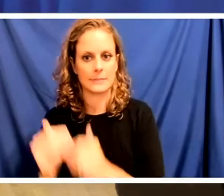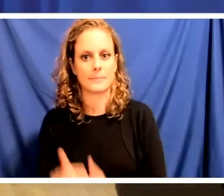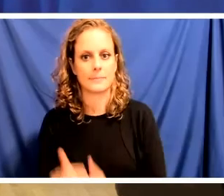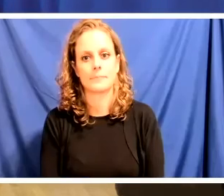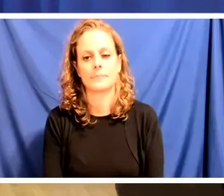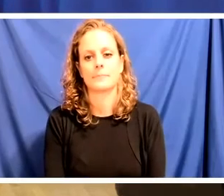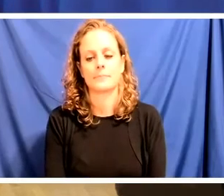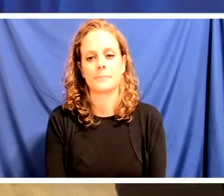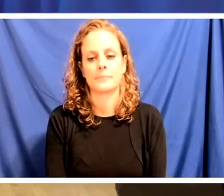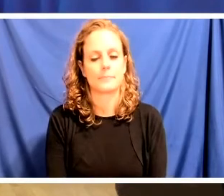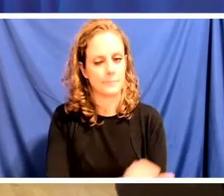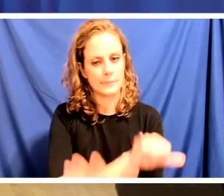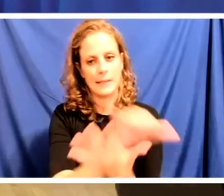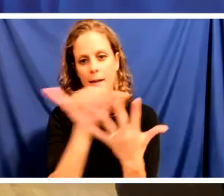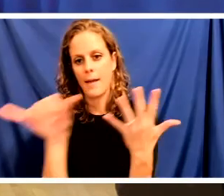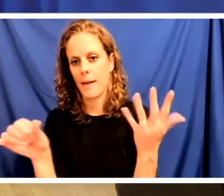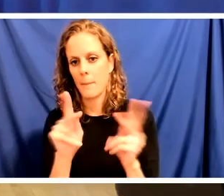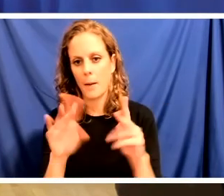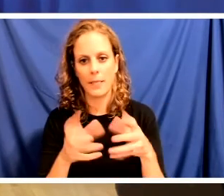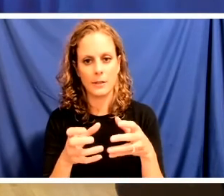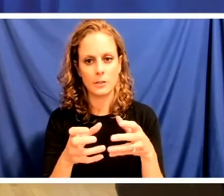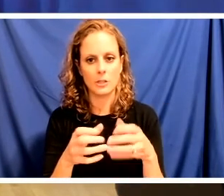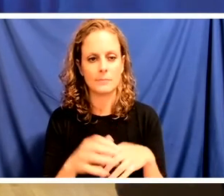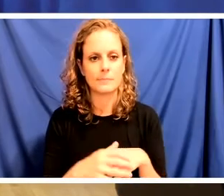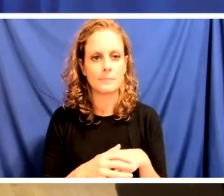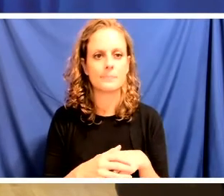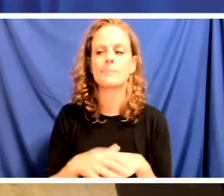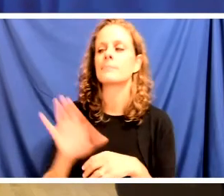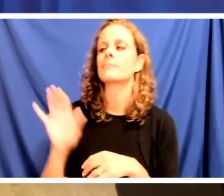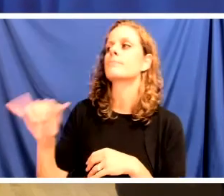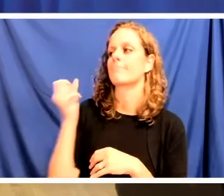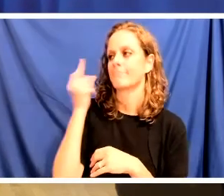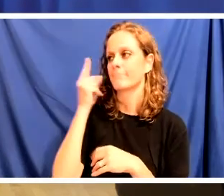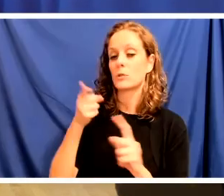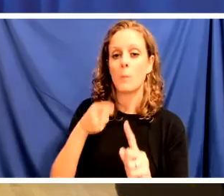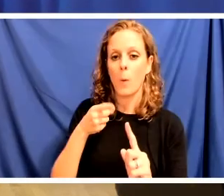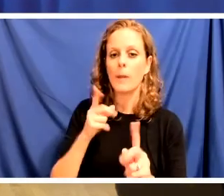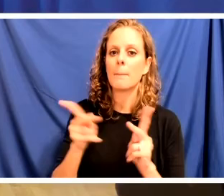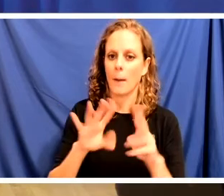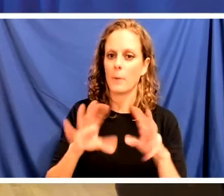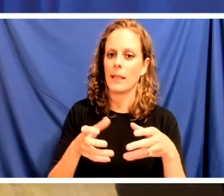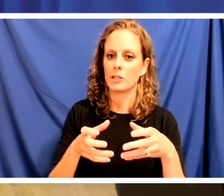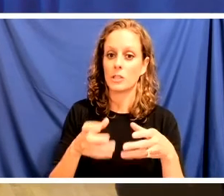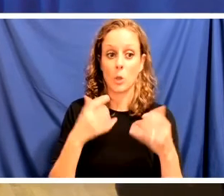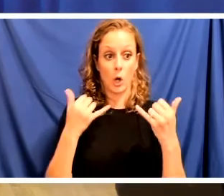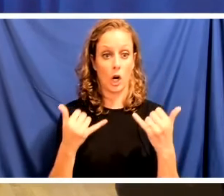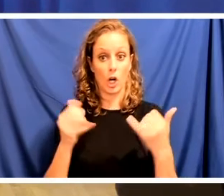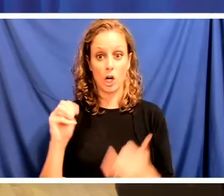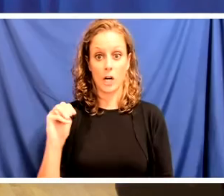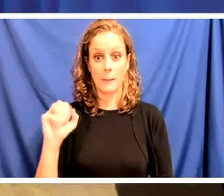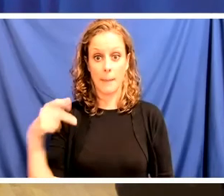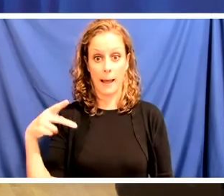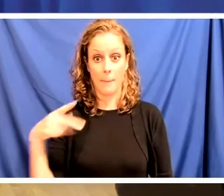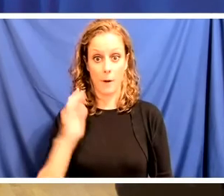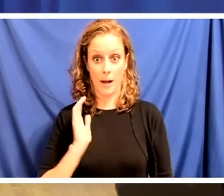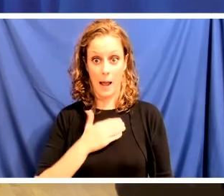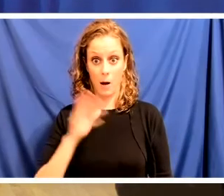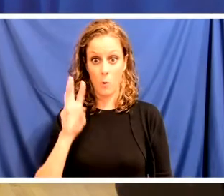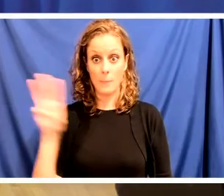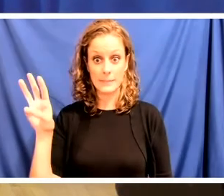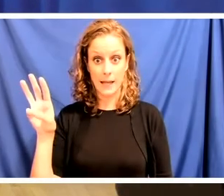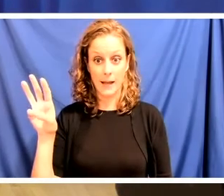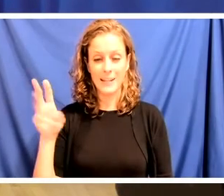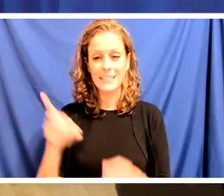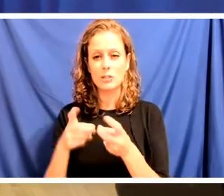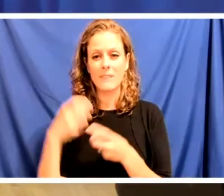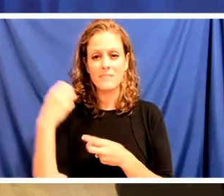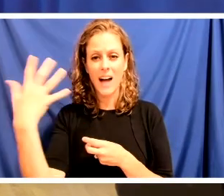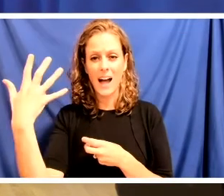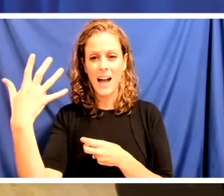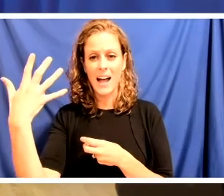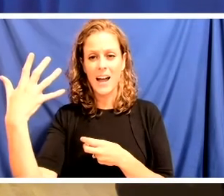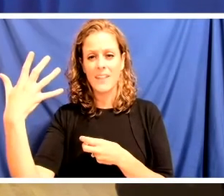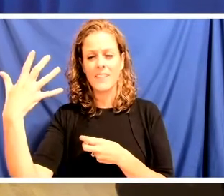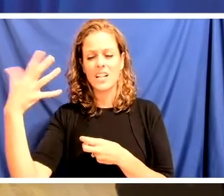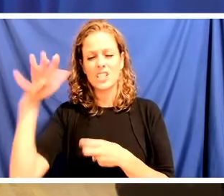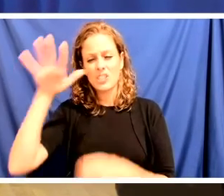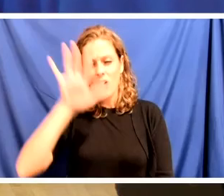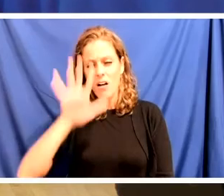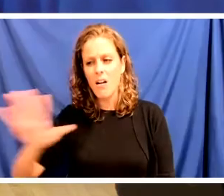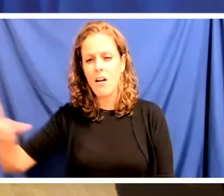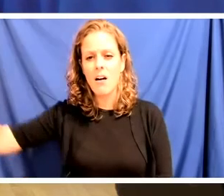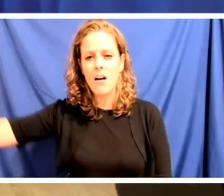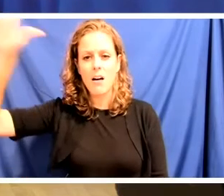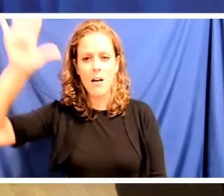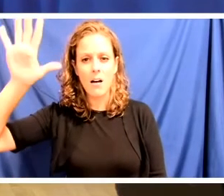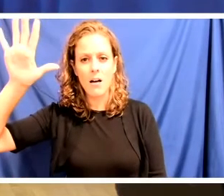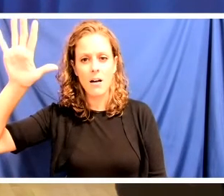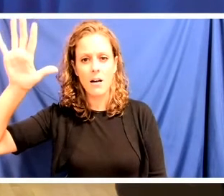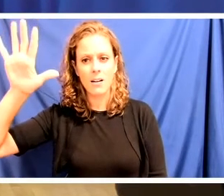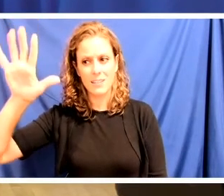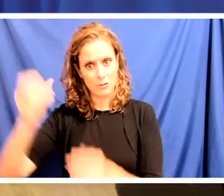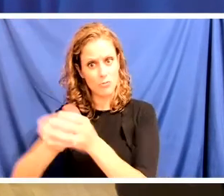So it really comes down to population, which is why, if you go to our our current maps that are on our website you'll see huge district five, with all that rural area, we obviously know district five is grown we've known parts of.